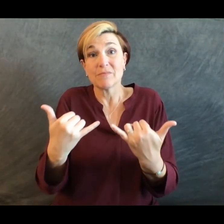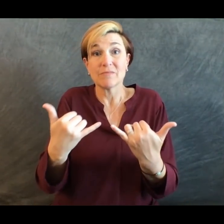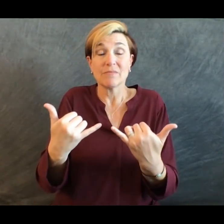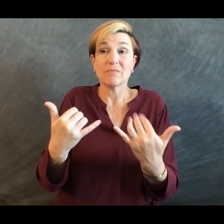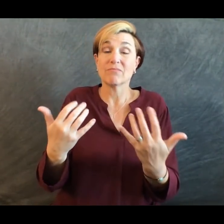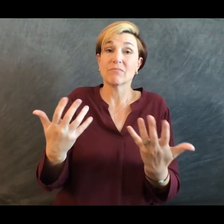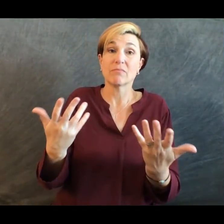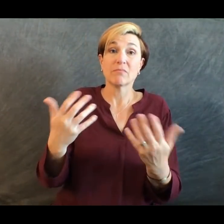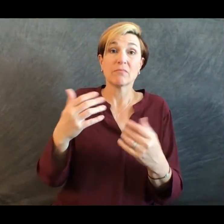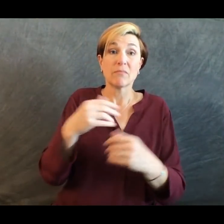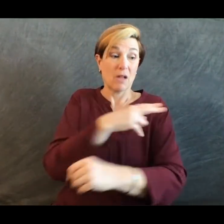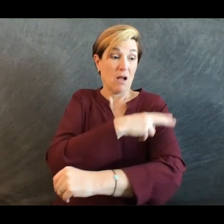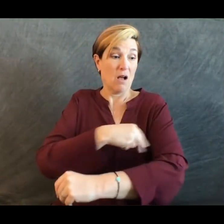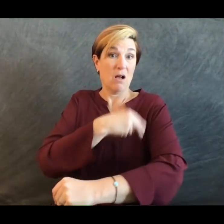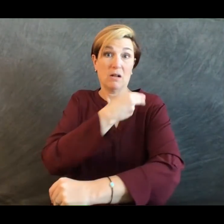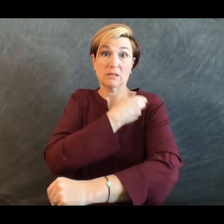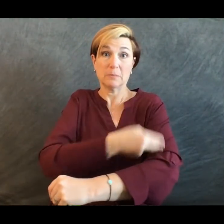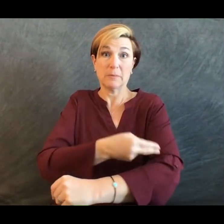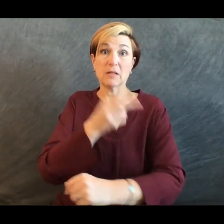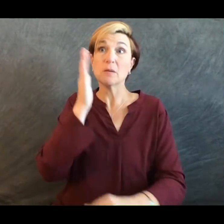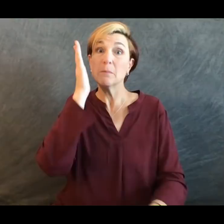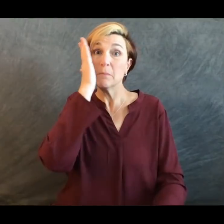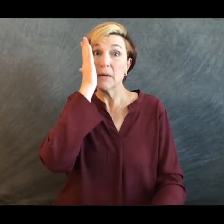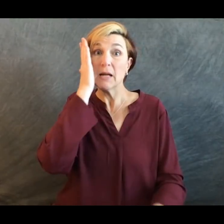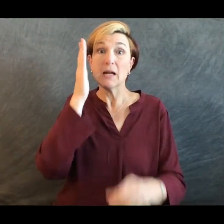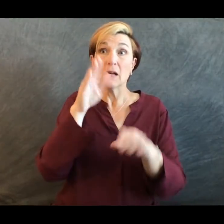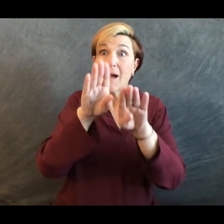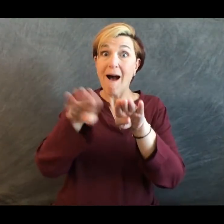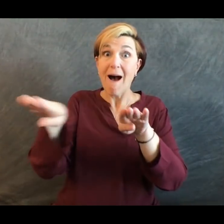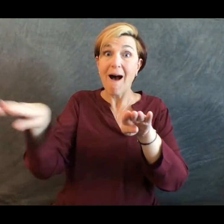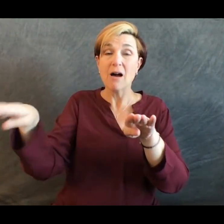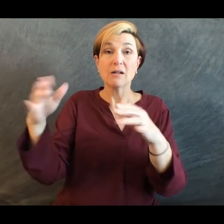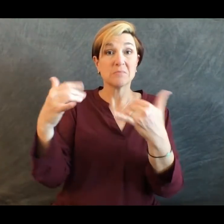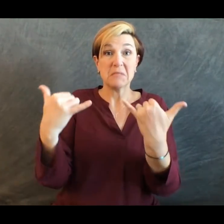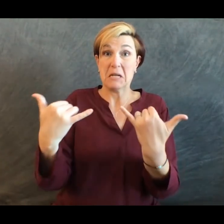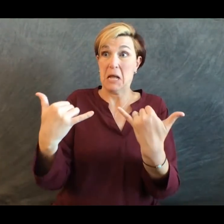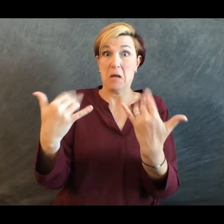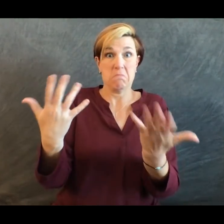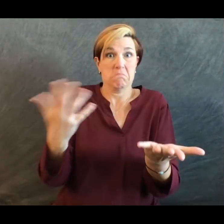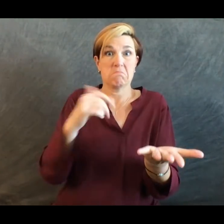saying are substantially reduced that's usually the sign that it's heading in